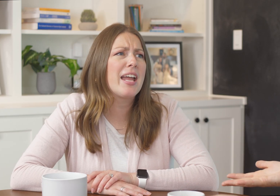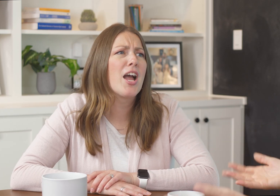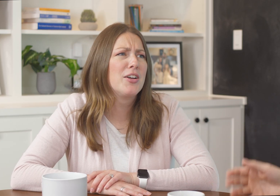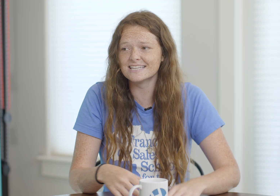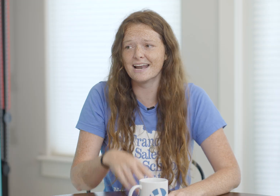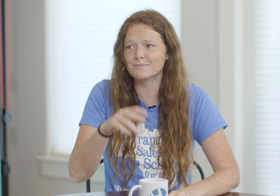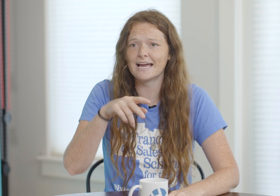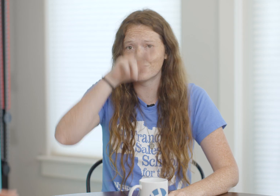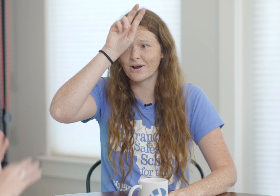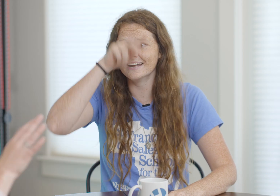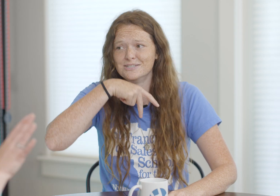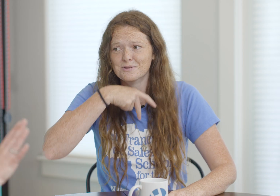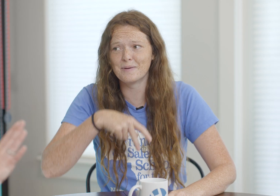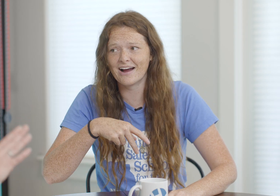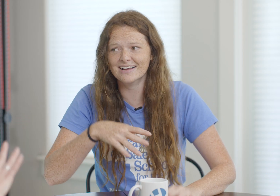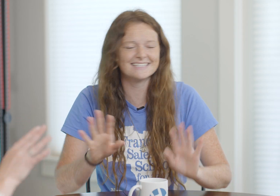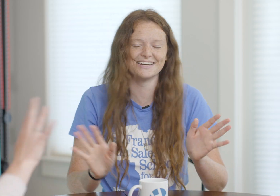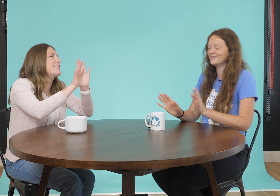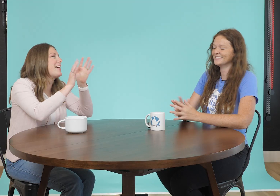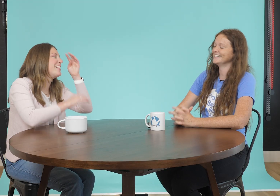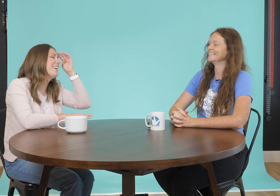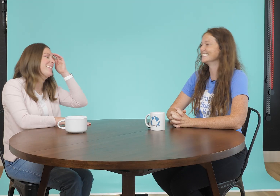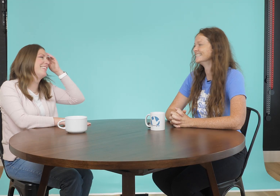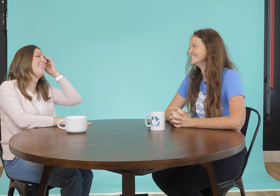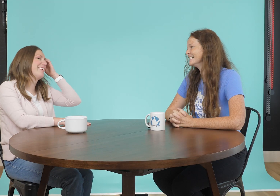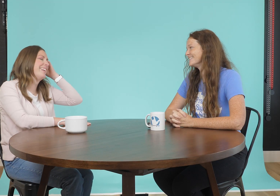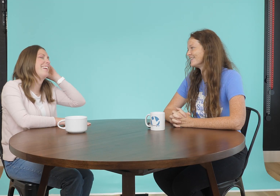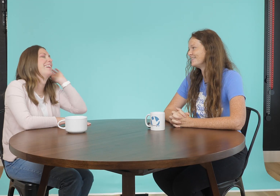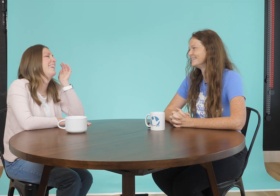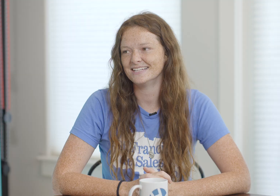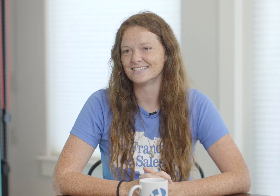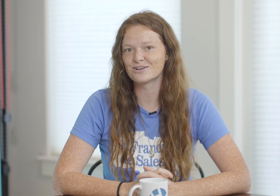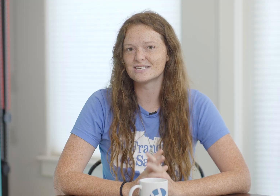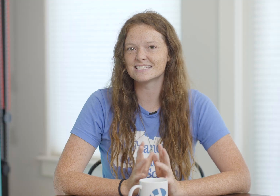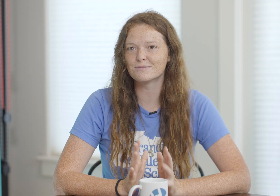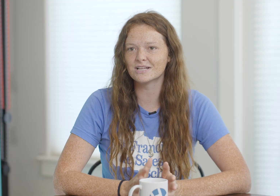the goats. I'm like, we're going to do the parents. We don't do that. Yeah. So there's similar.